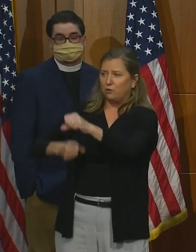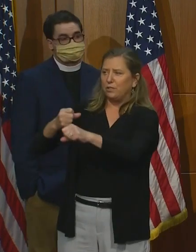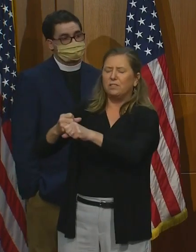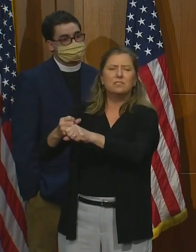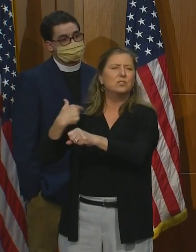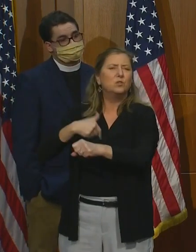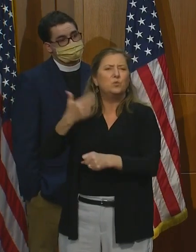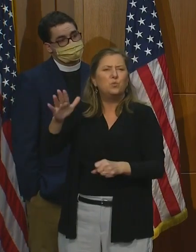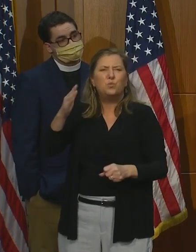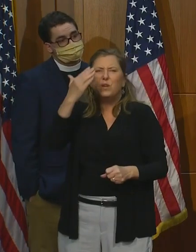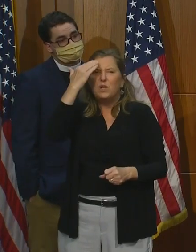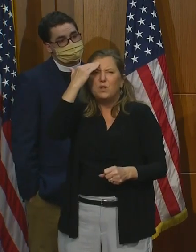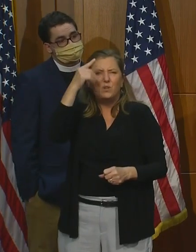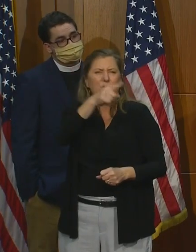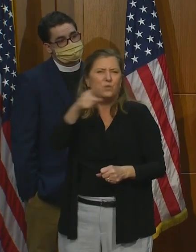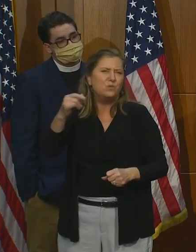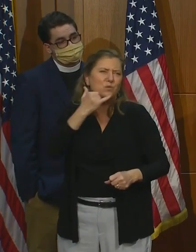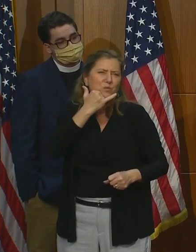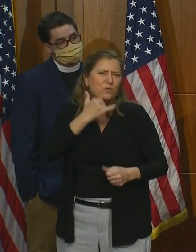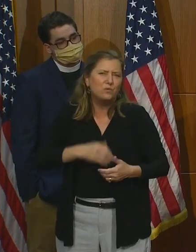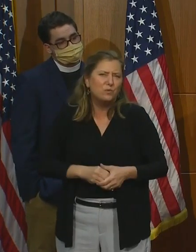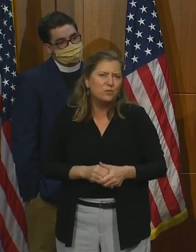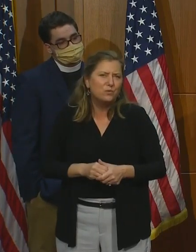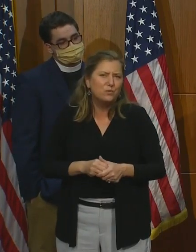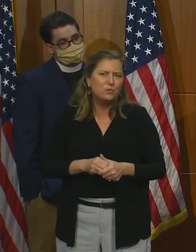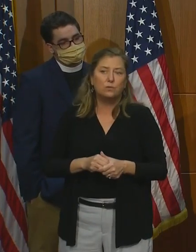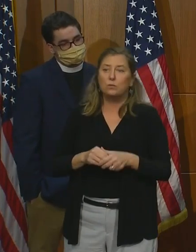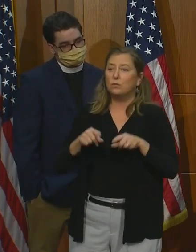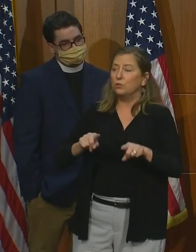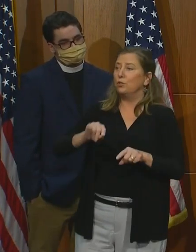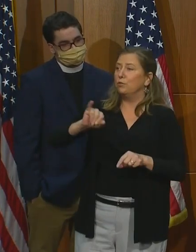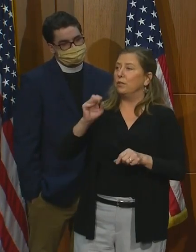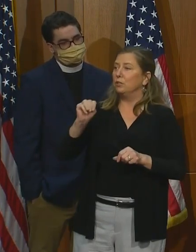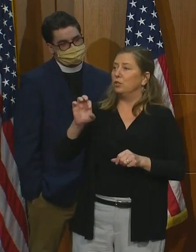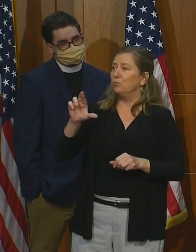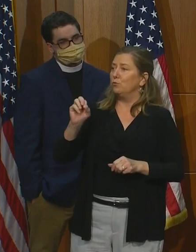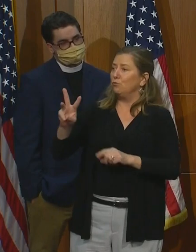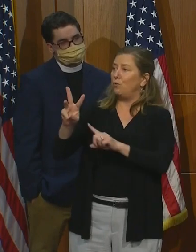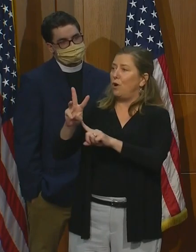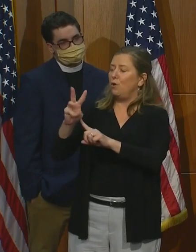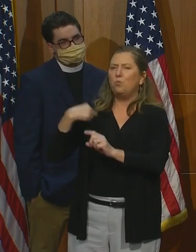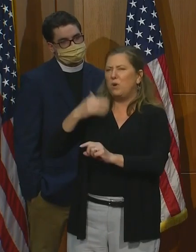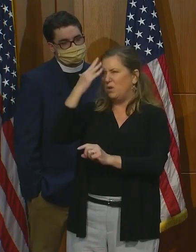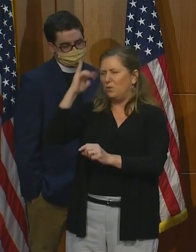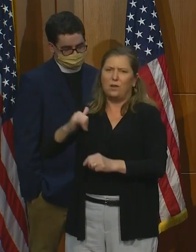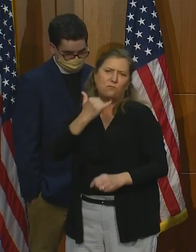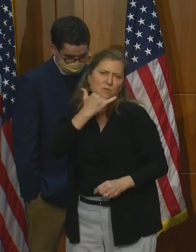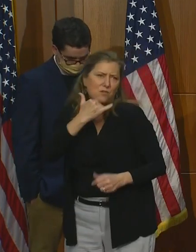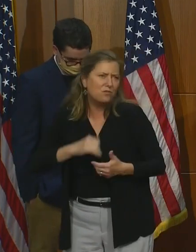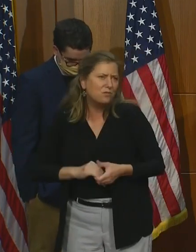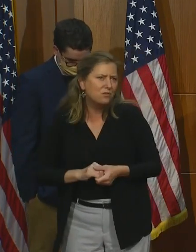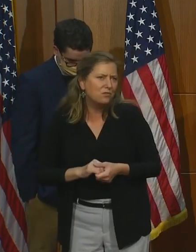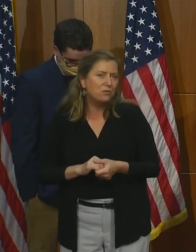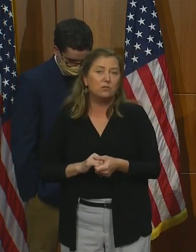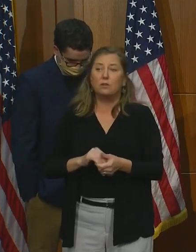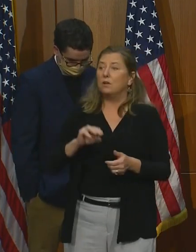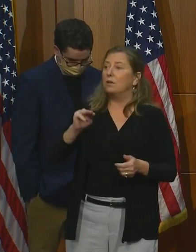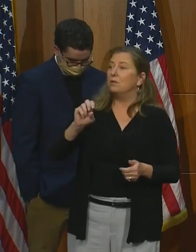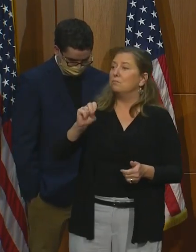ERECTED. WE HAVE KNOWN BETTER.